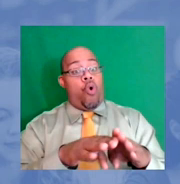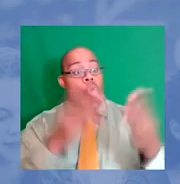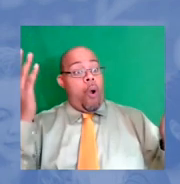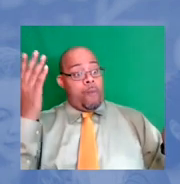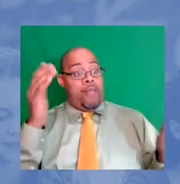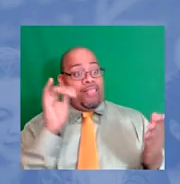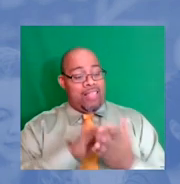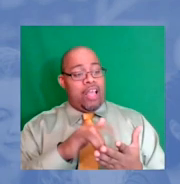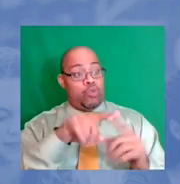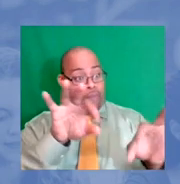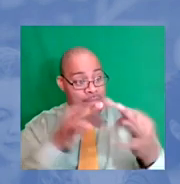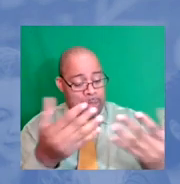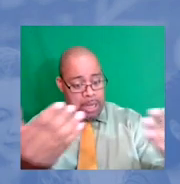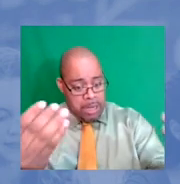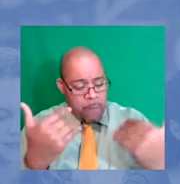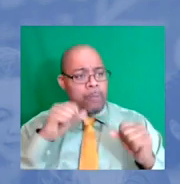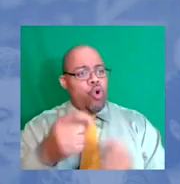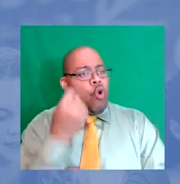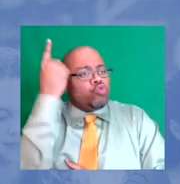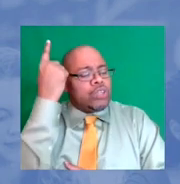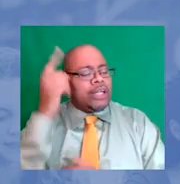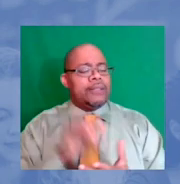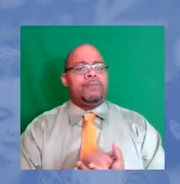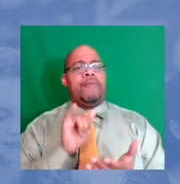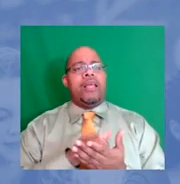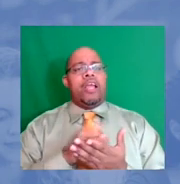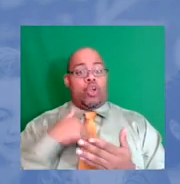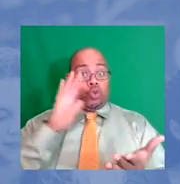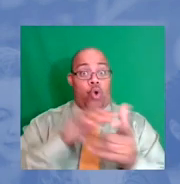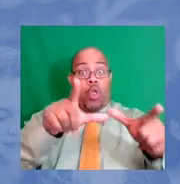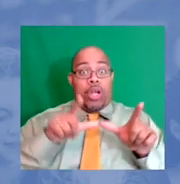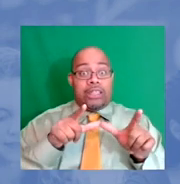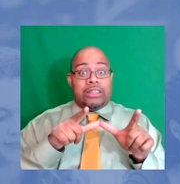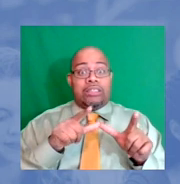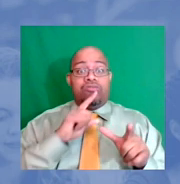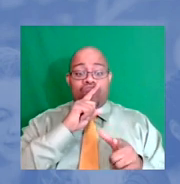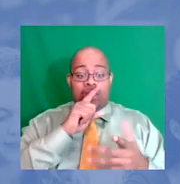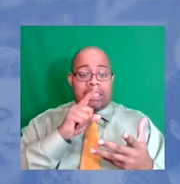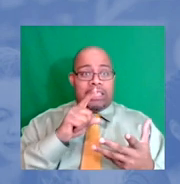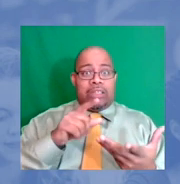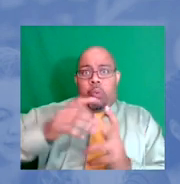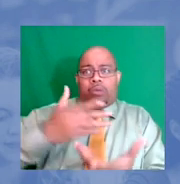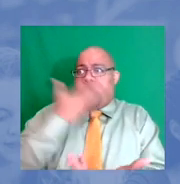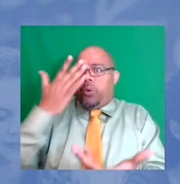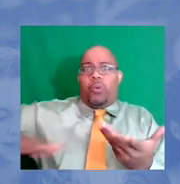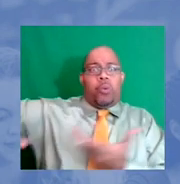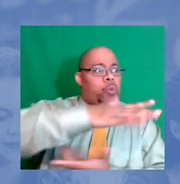WE WERE ABLE TO UNDERSTAND THAT WHERE THERE WERE NO LAUNDRY SERVICES AROUND AND IT WASN'T